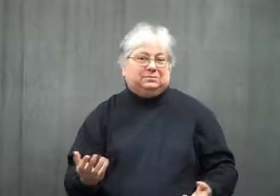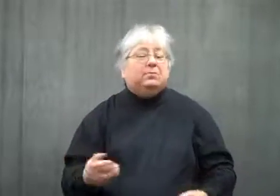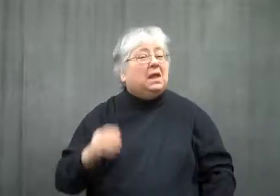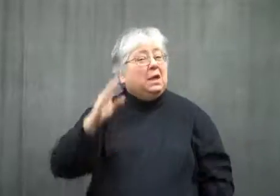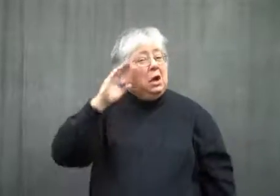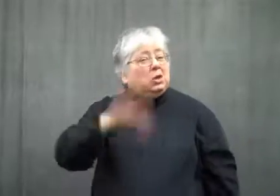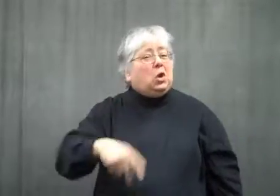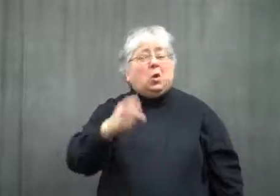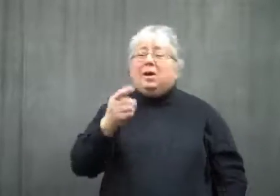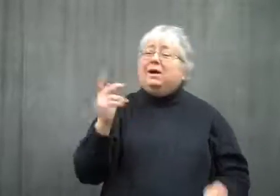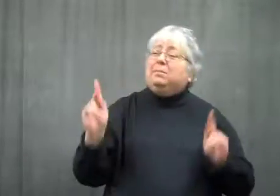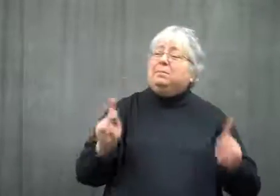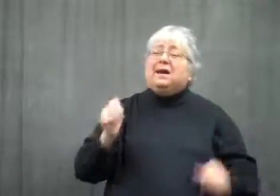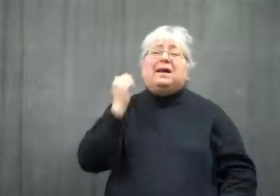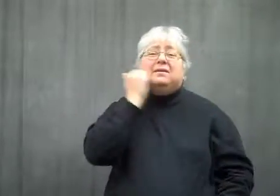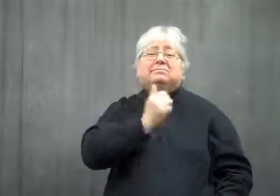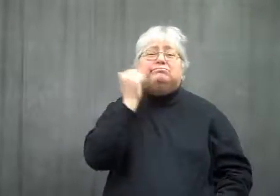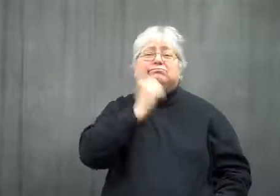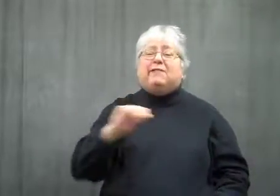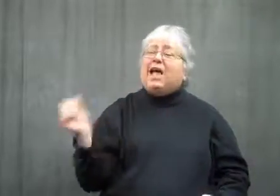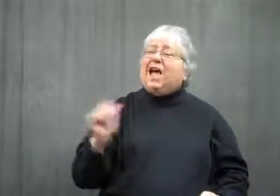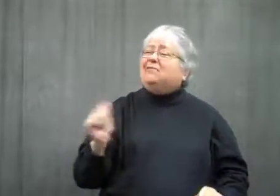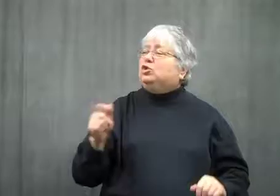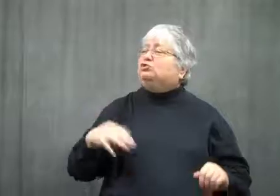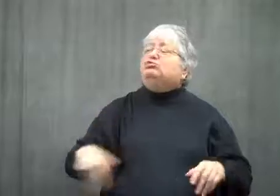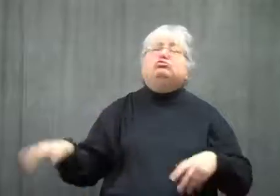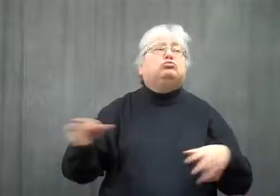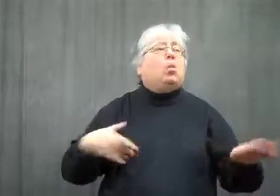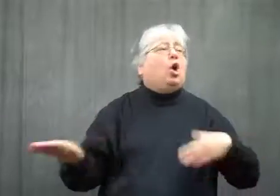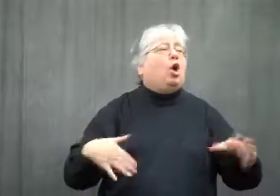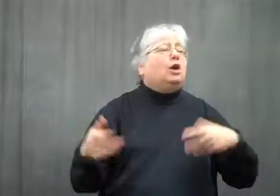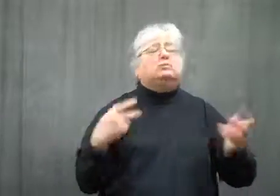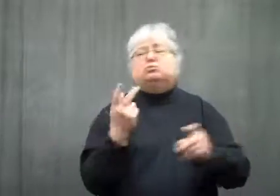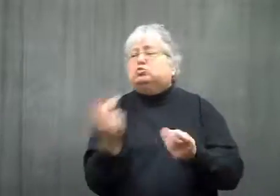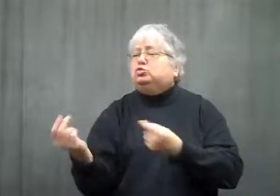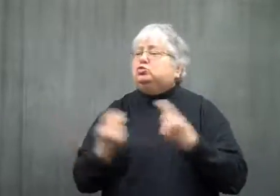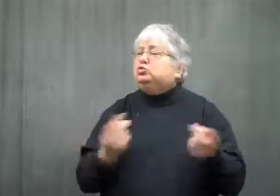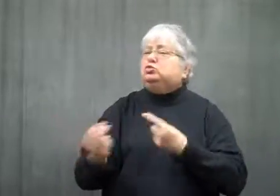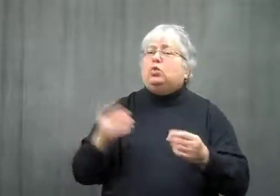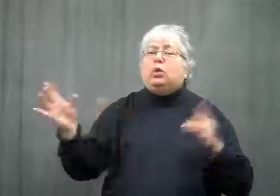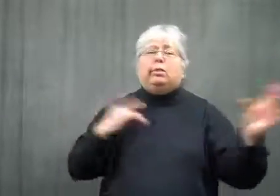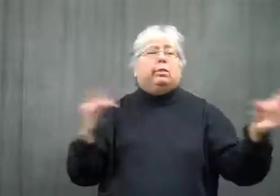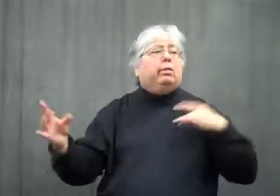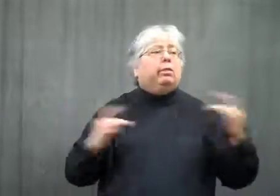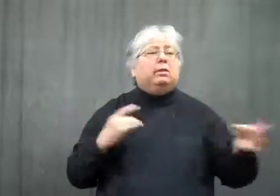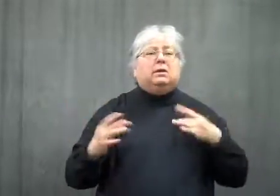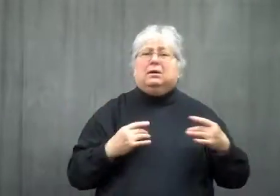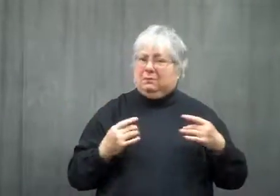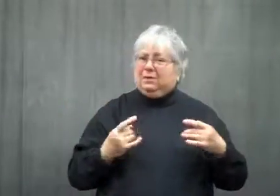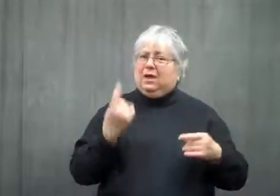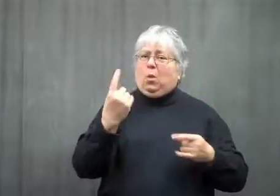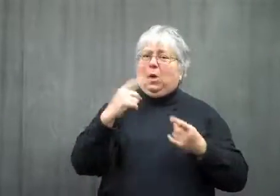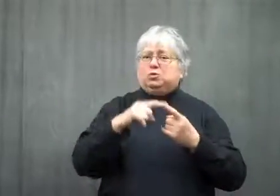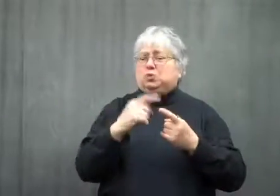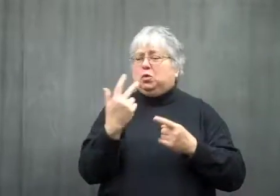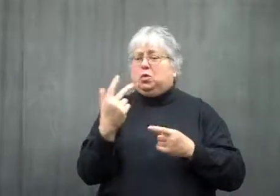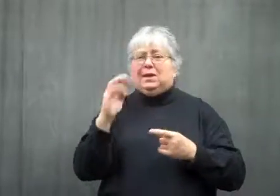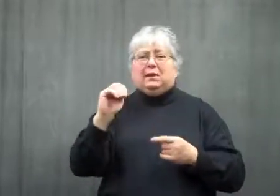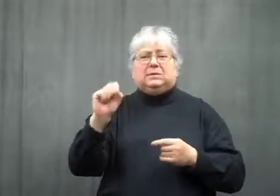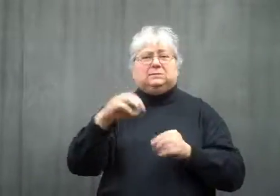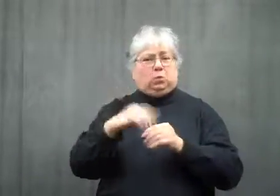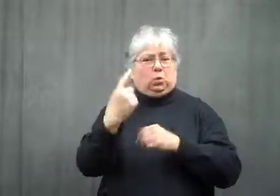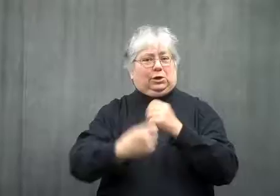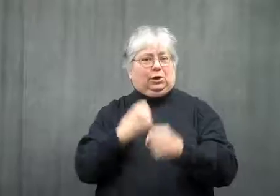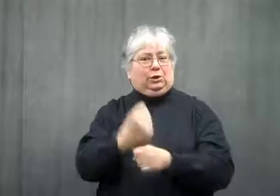The average person going about daily life is exposed to 1 to 3 milliseverts in a year.